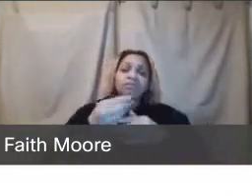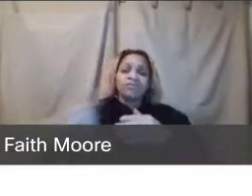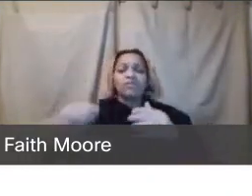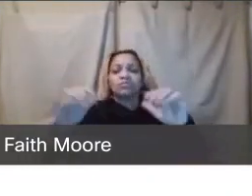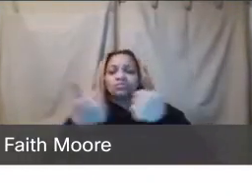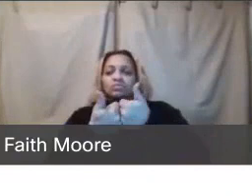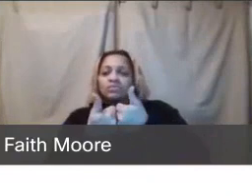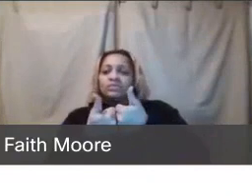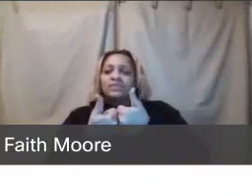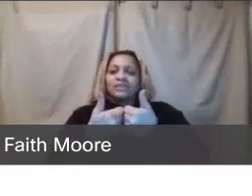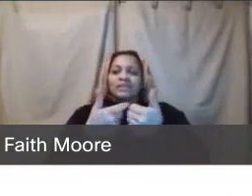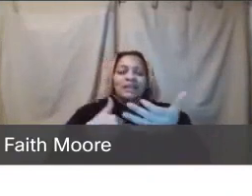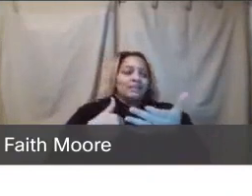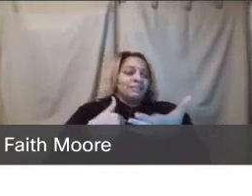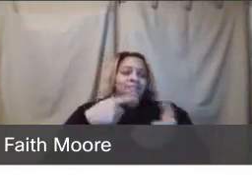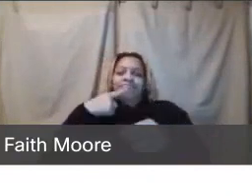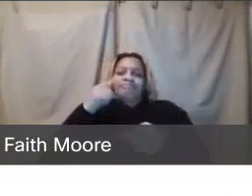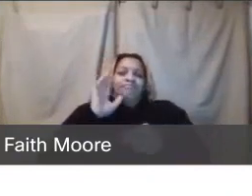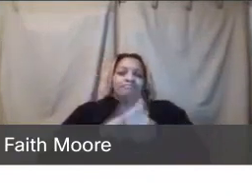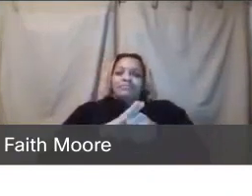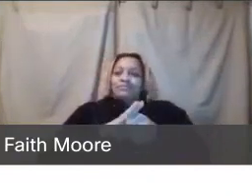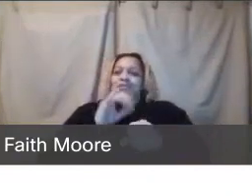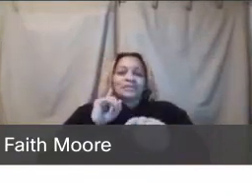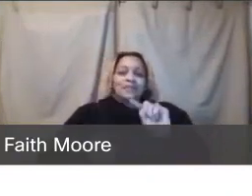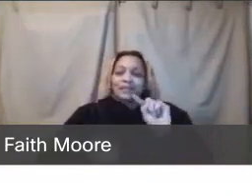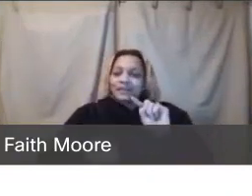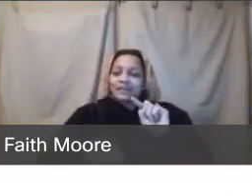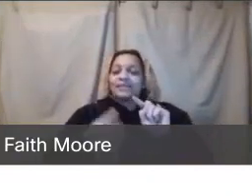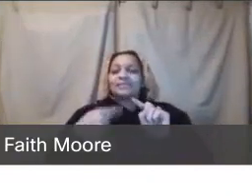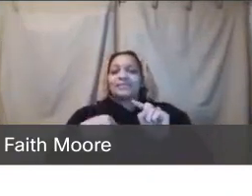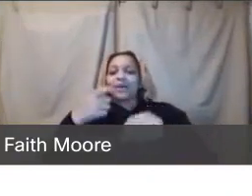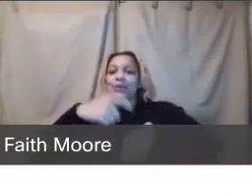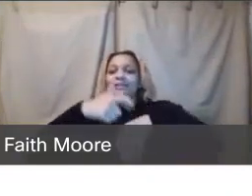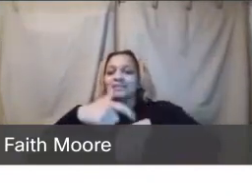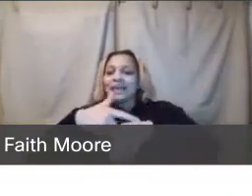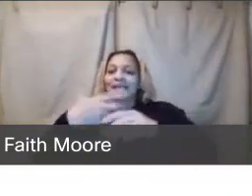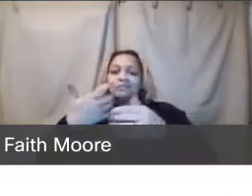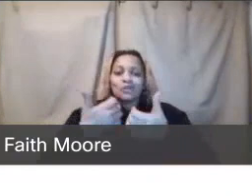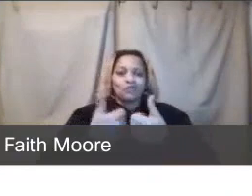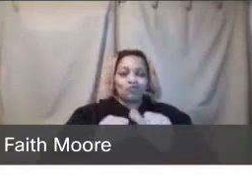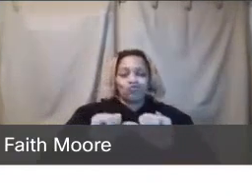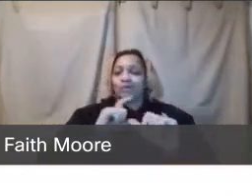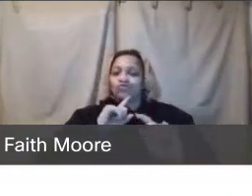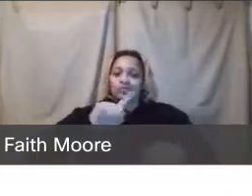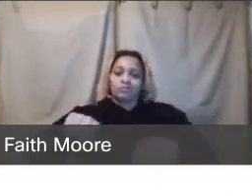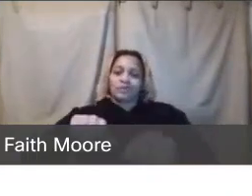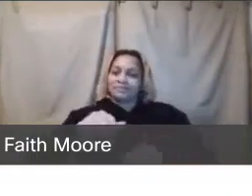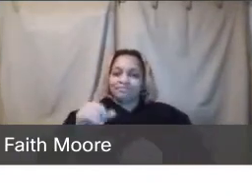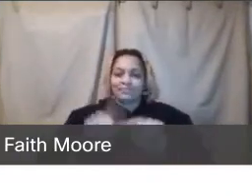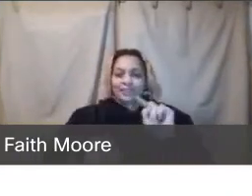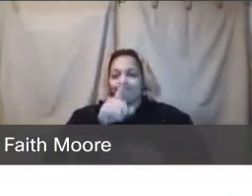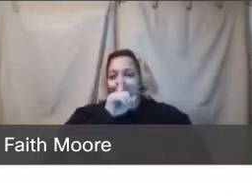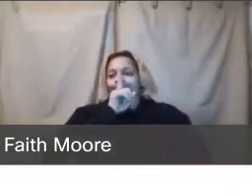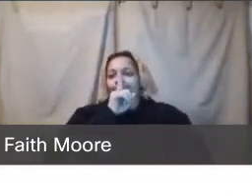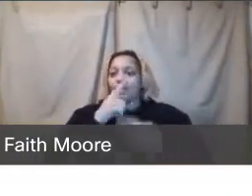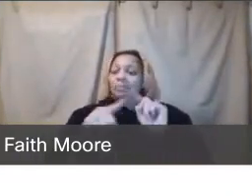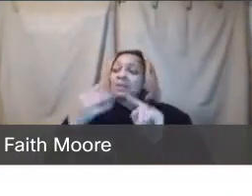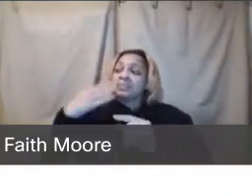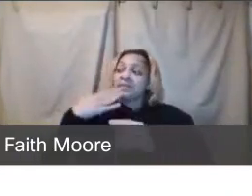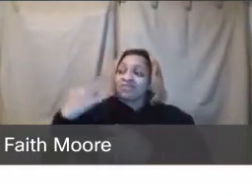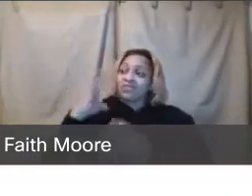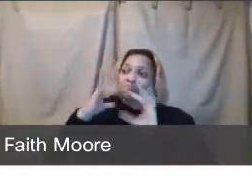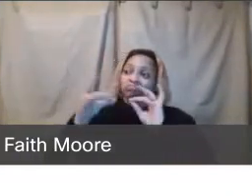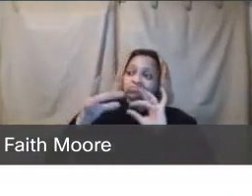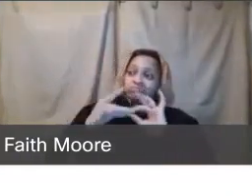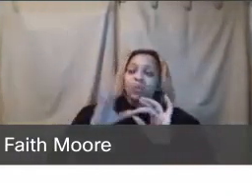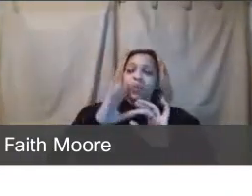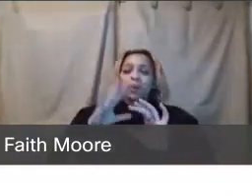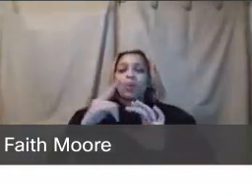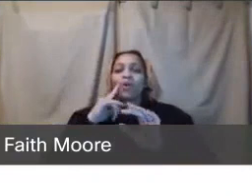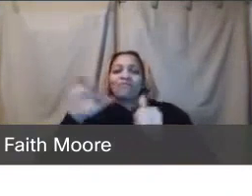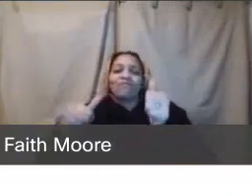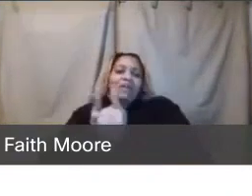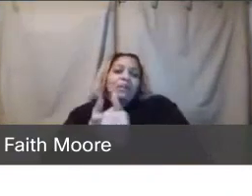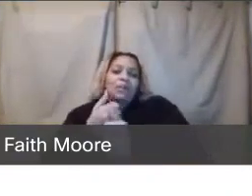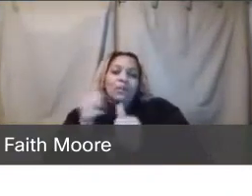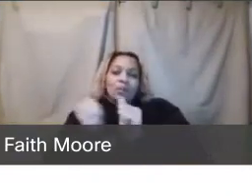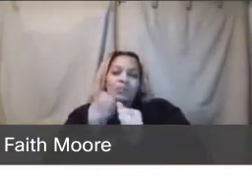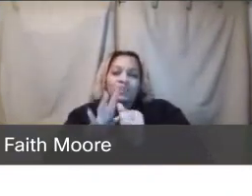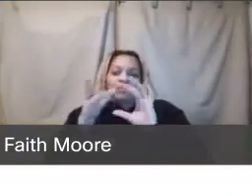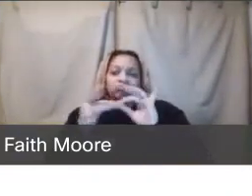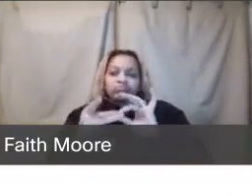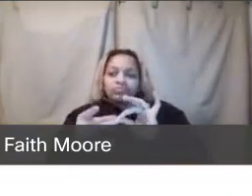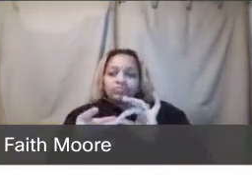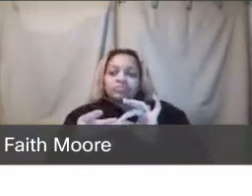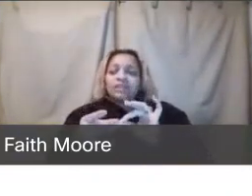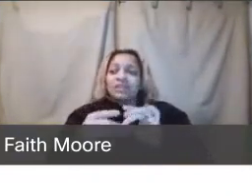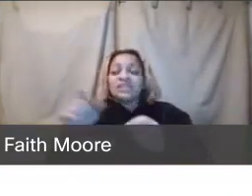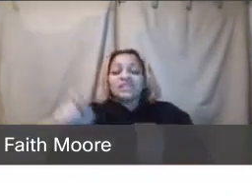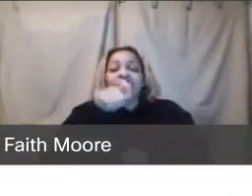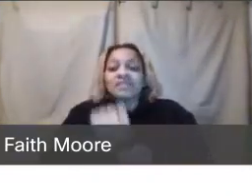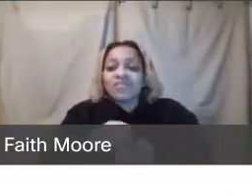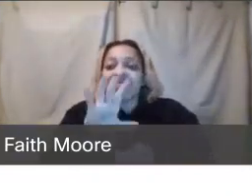I can't promise what our timeline is for responding to those, but thank you for the comment. We're going to look into into that as a follow on and see specifically concerned about the interaction between the cycle track and that crosswalk.